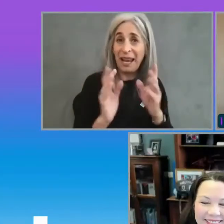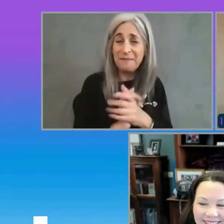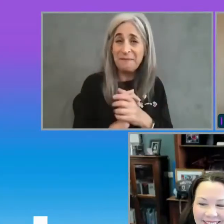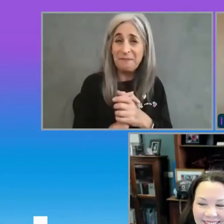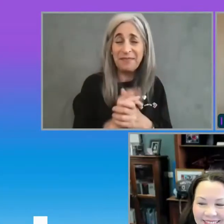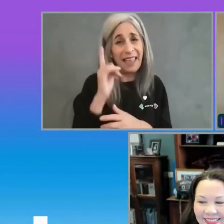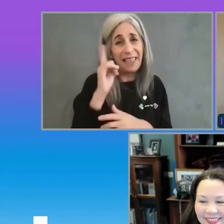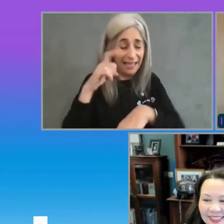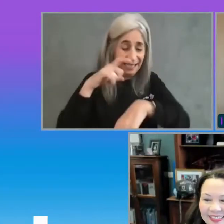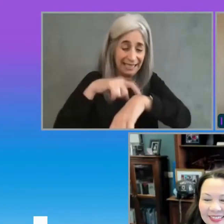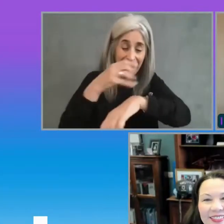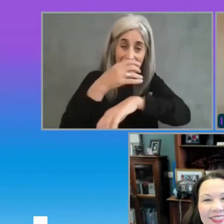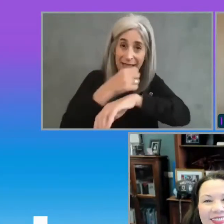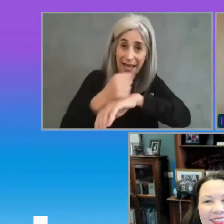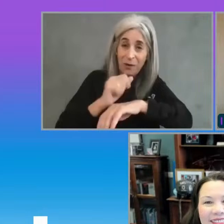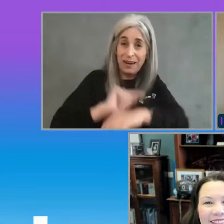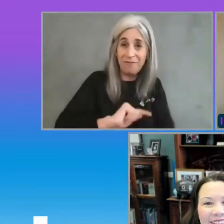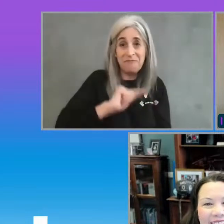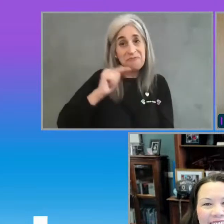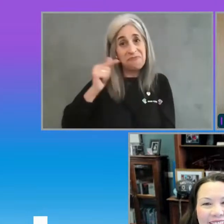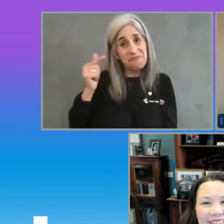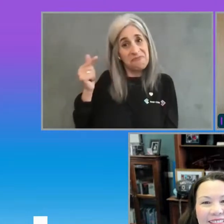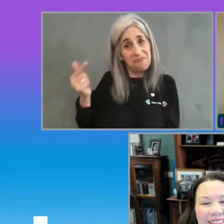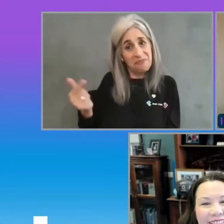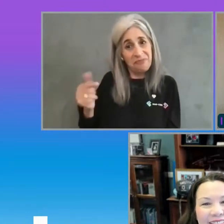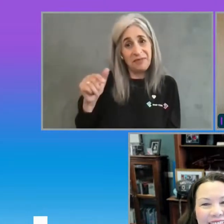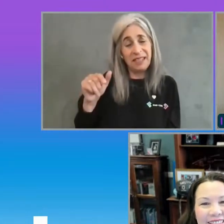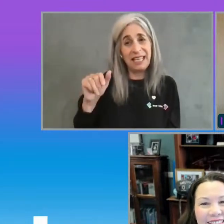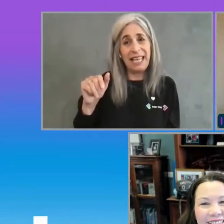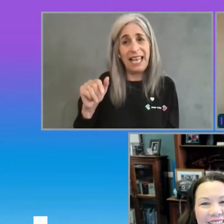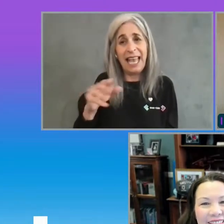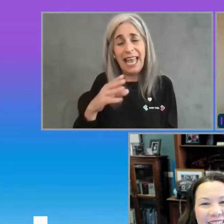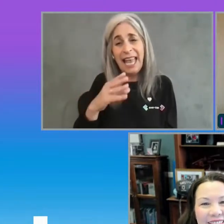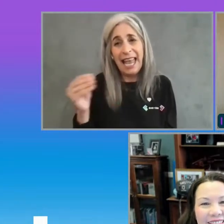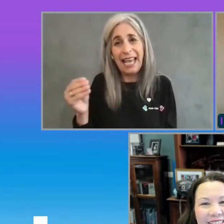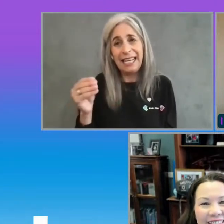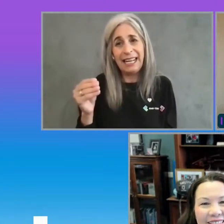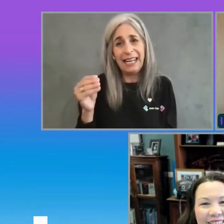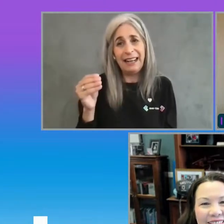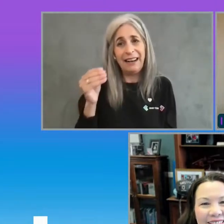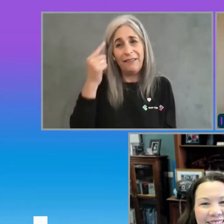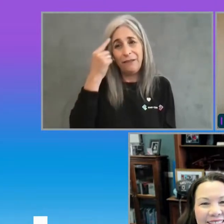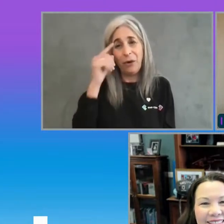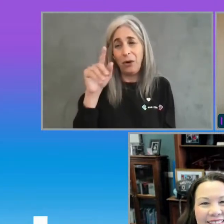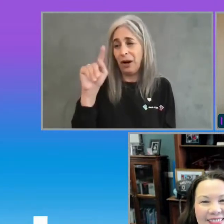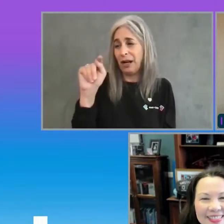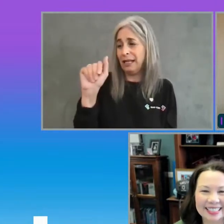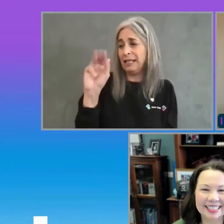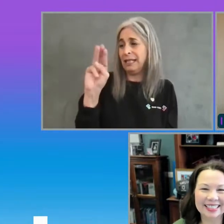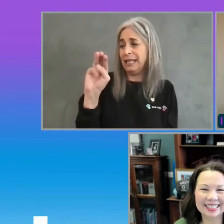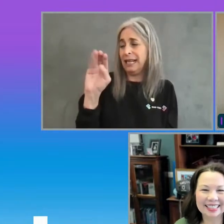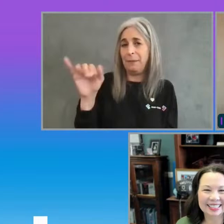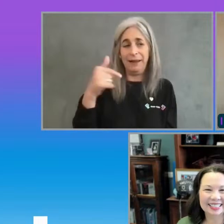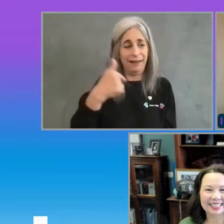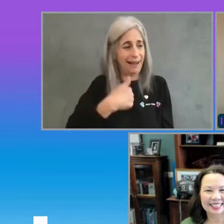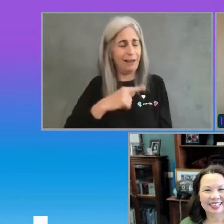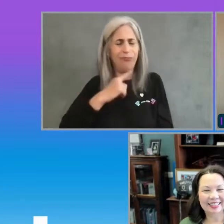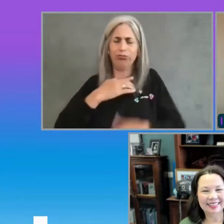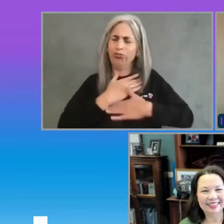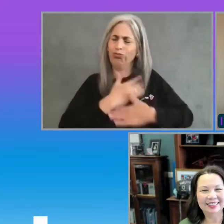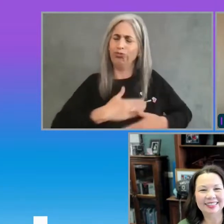think that we want to turn it over. And I know for Tammy and